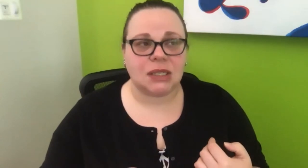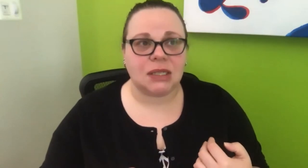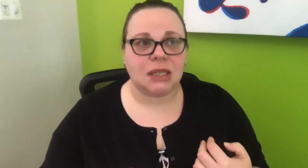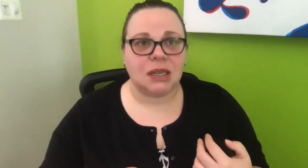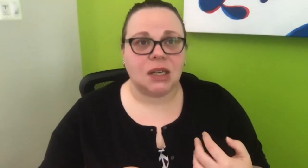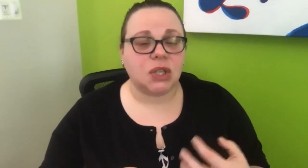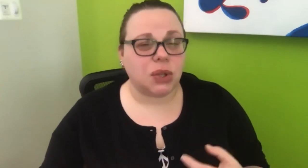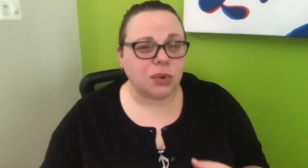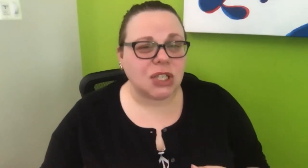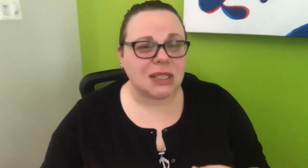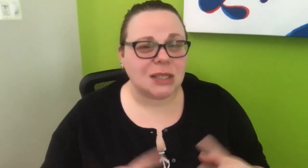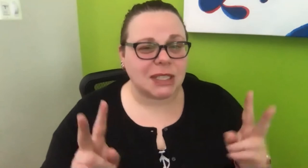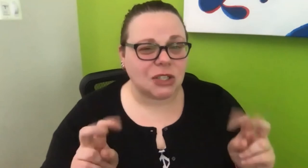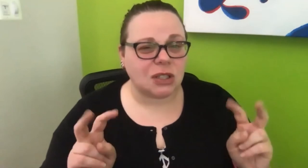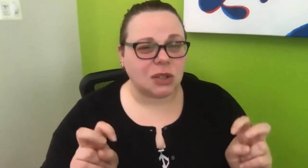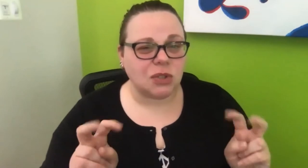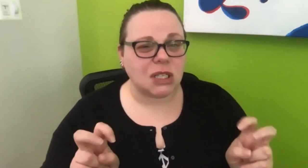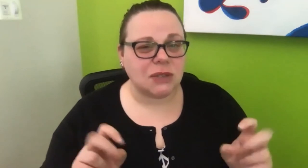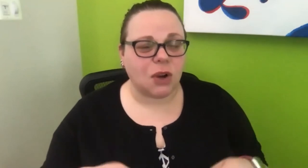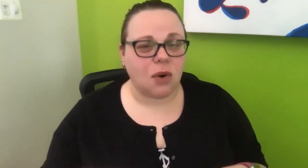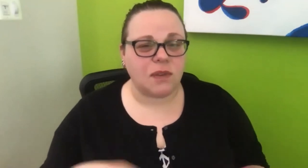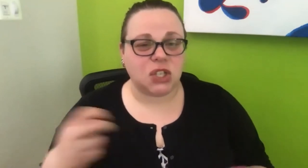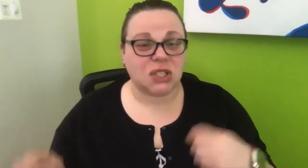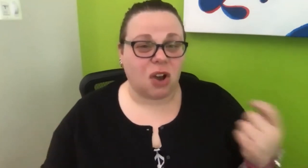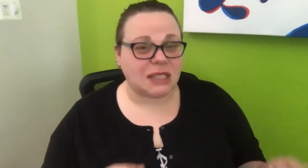solutions, “potential solutions” for COVID just tossed out there,